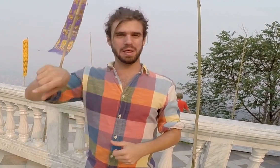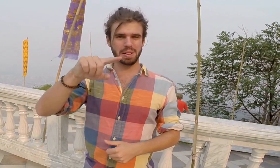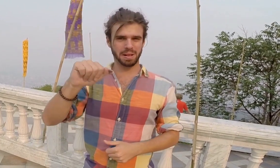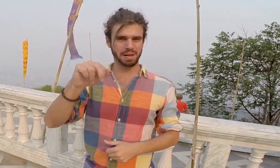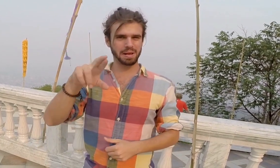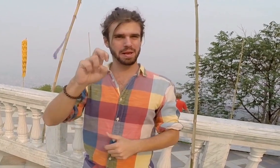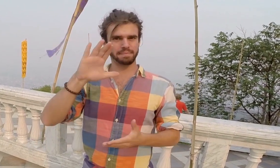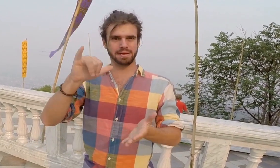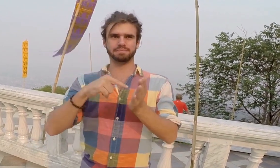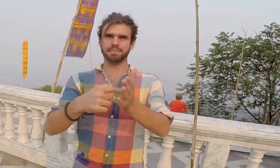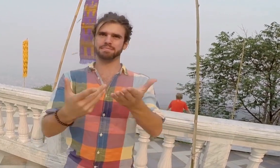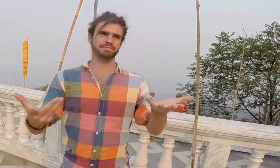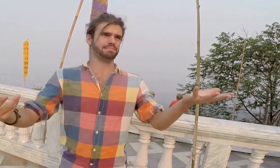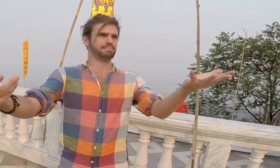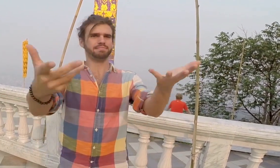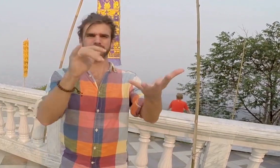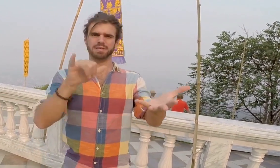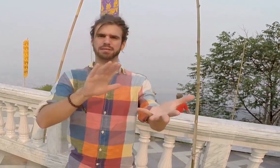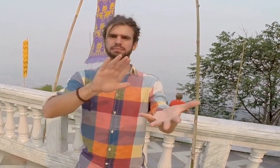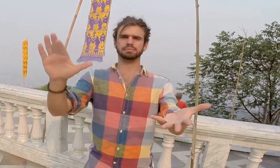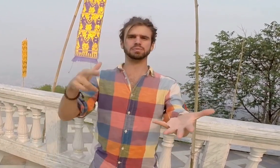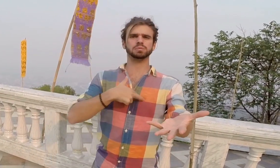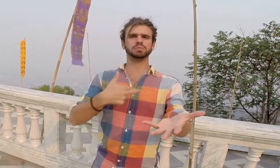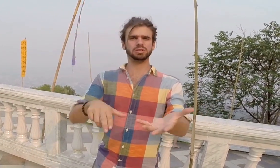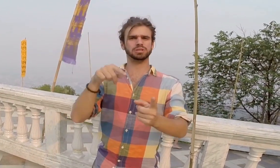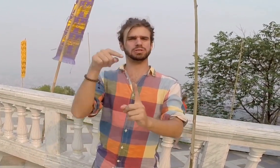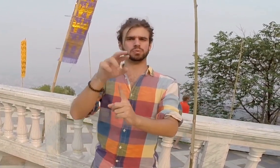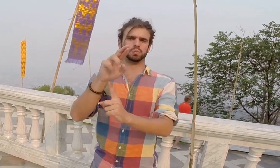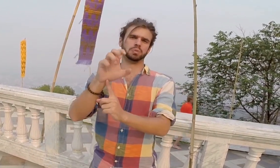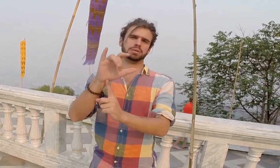they wanted to show the pride they have in their relics.